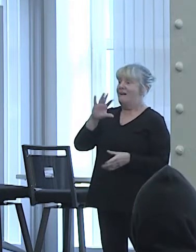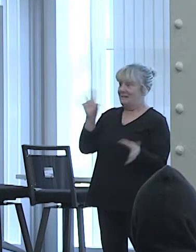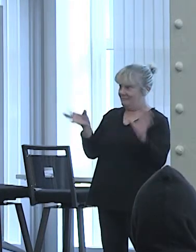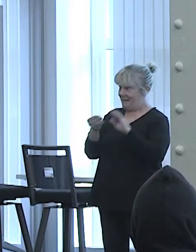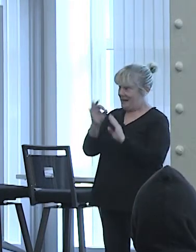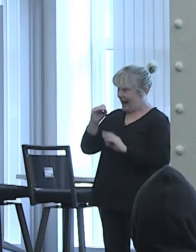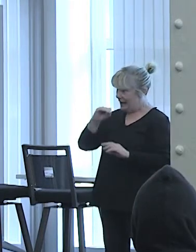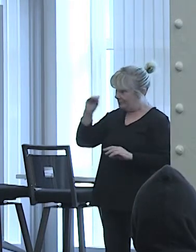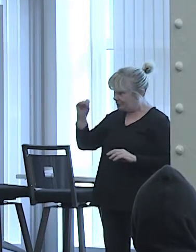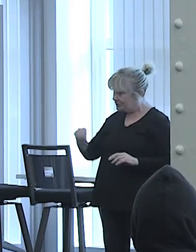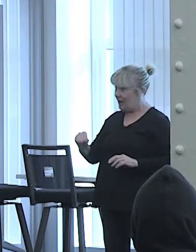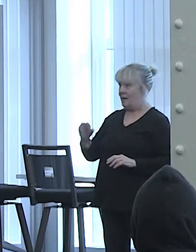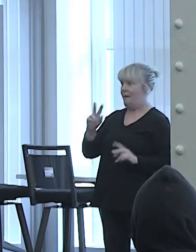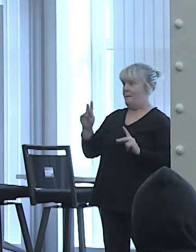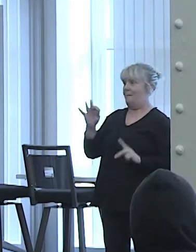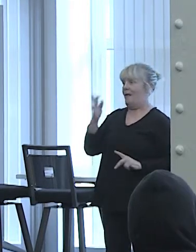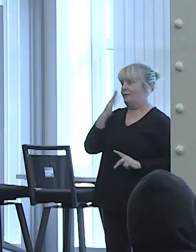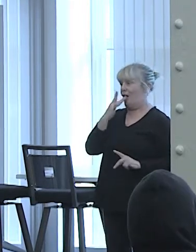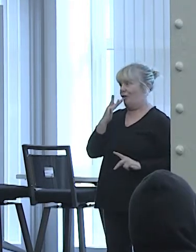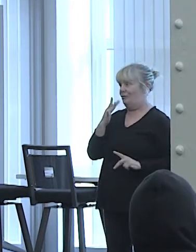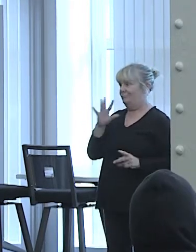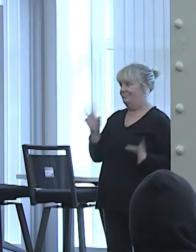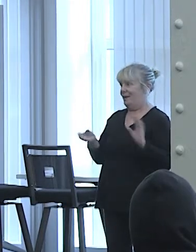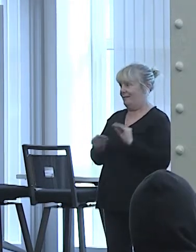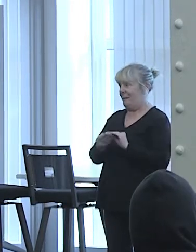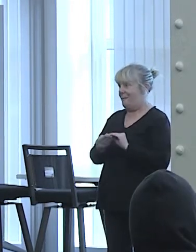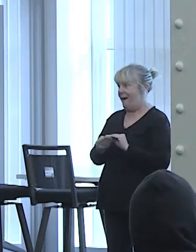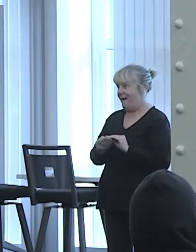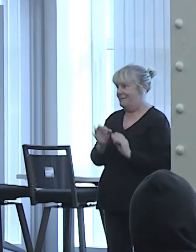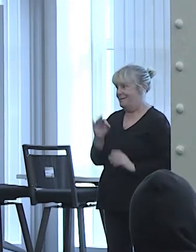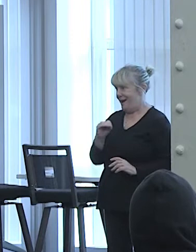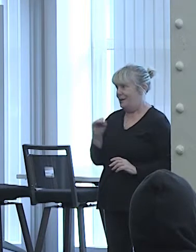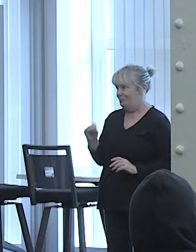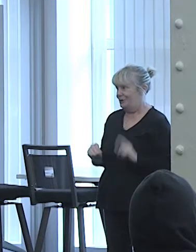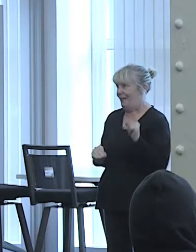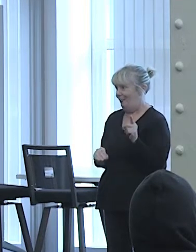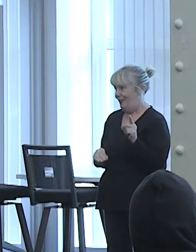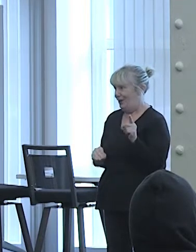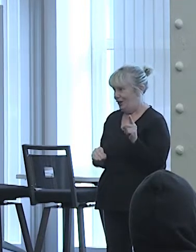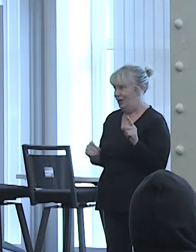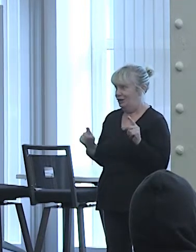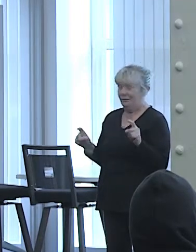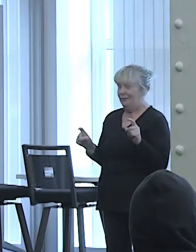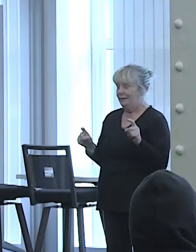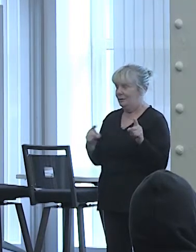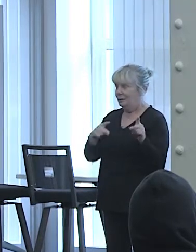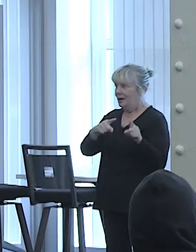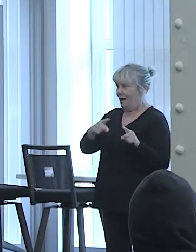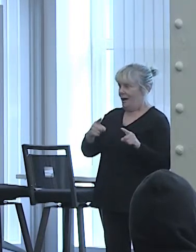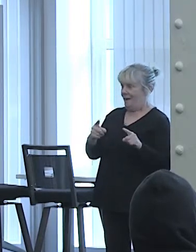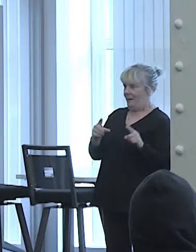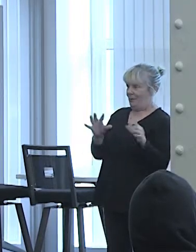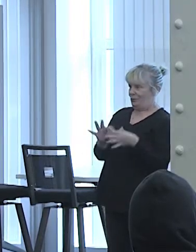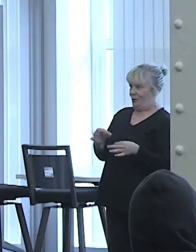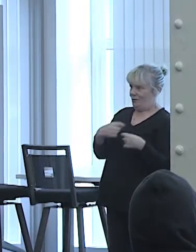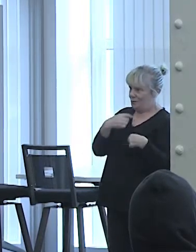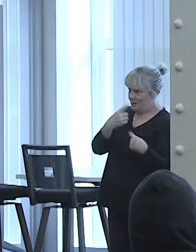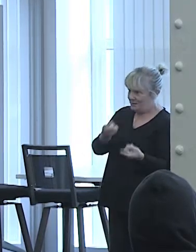But this story is missing. You see, the stories that we tell and the ways in which we tell them reveal quite a lot to us